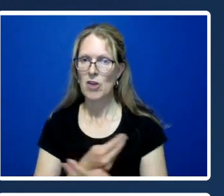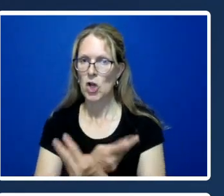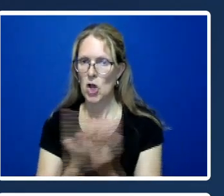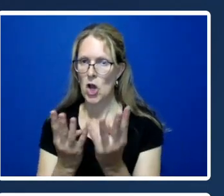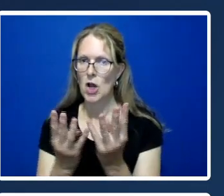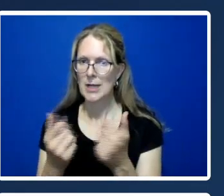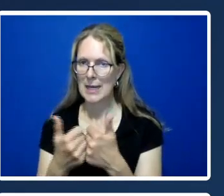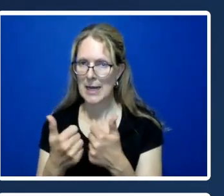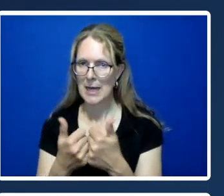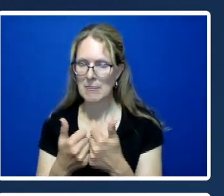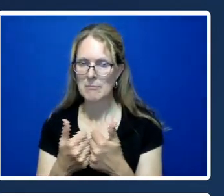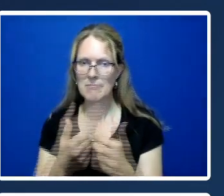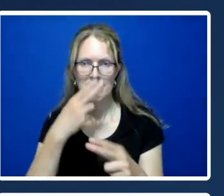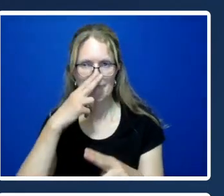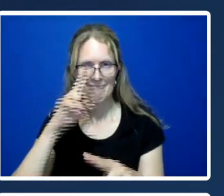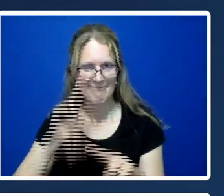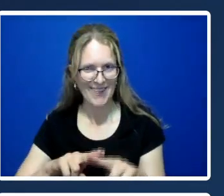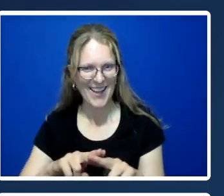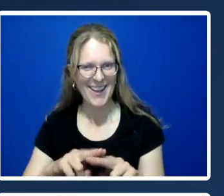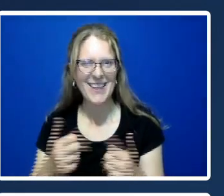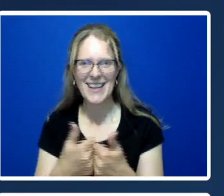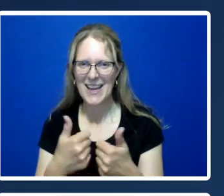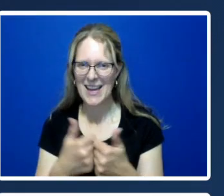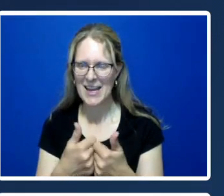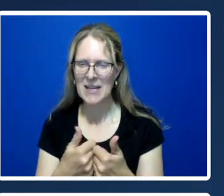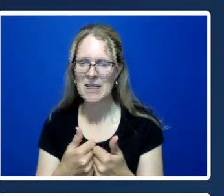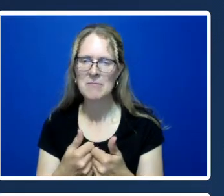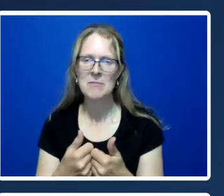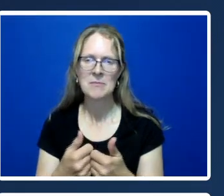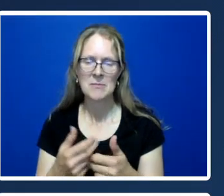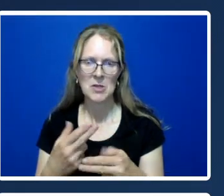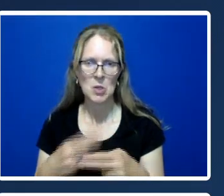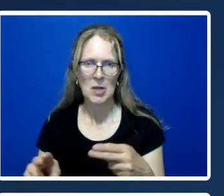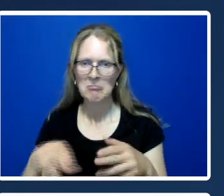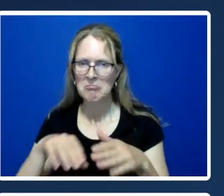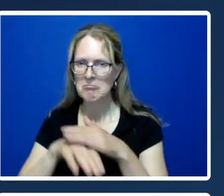offers a quick accessible entry into this work. So, there's lots of resources like these and